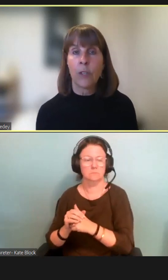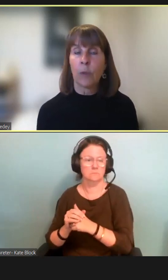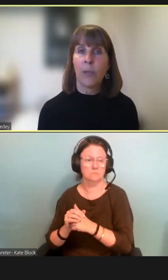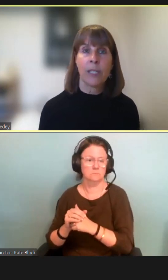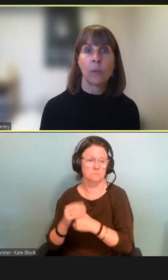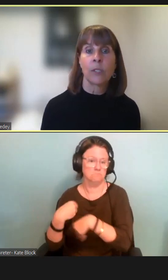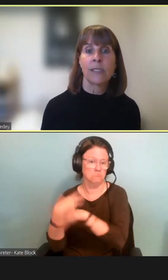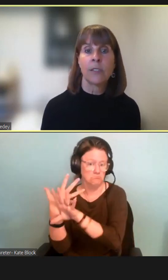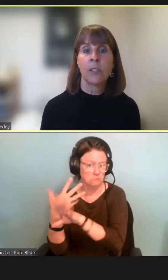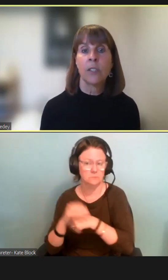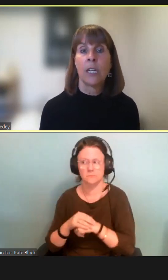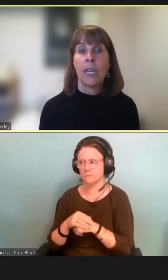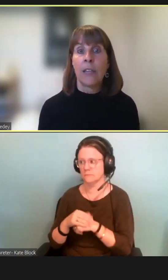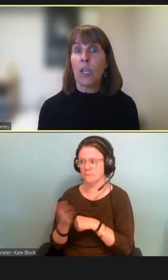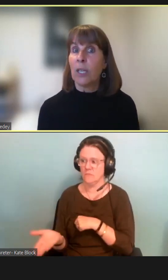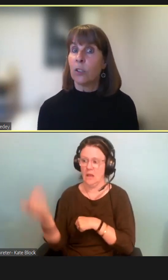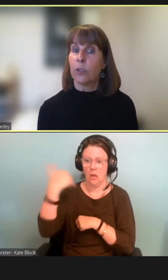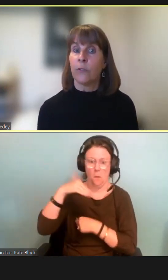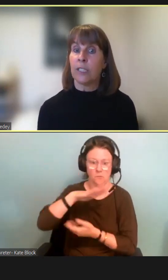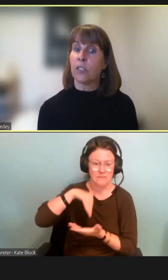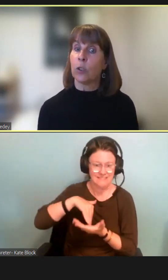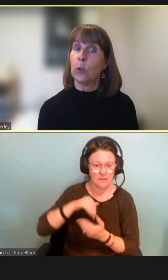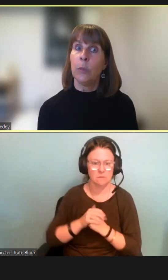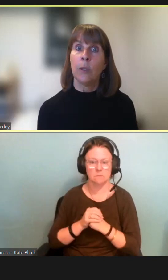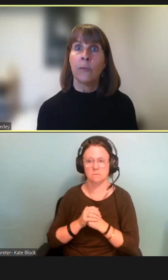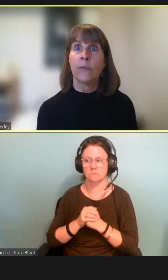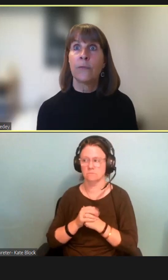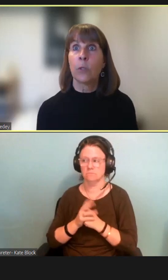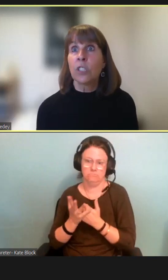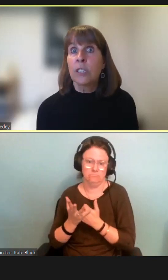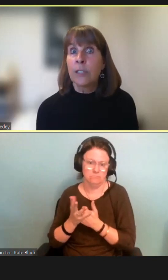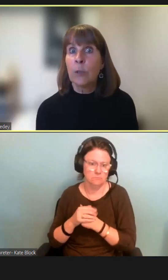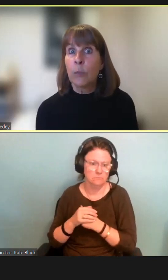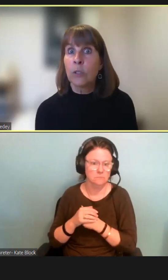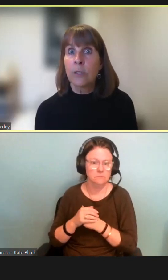may come to a center they might do it via Zoom fortunately most language